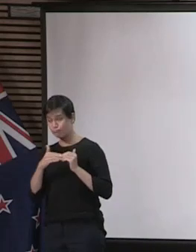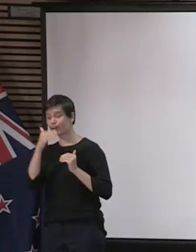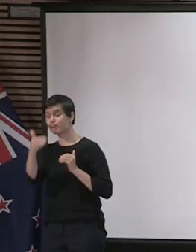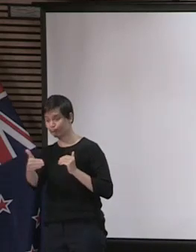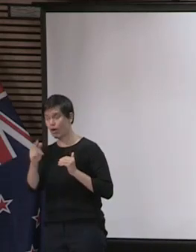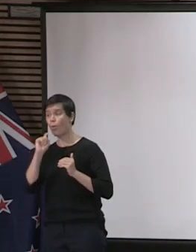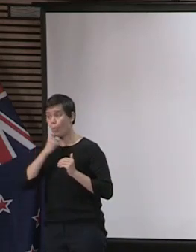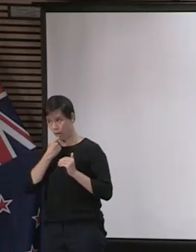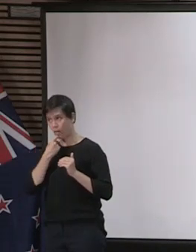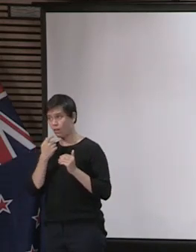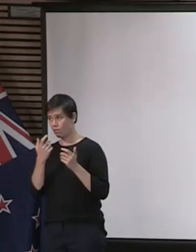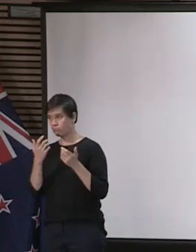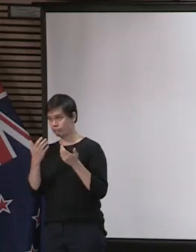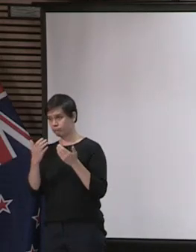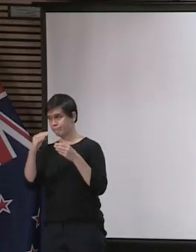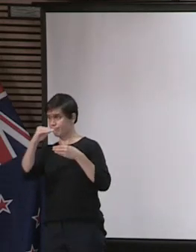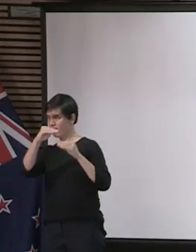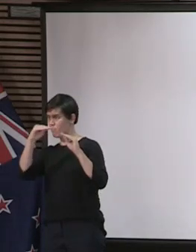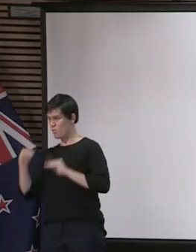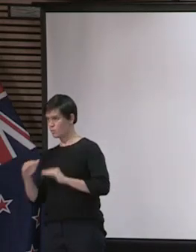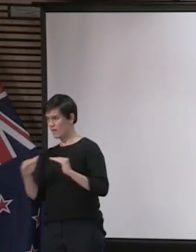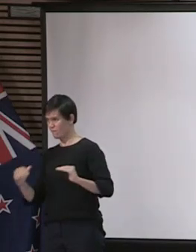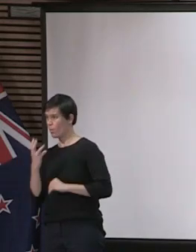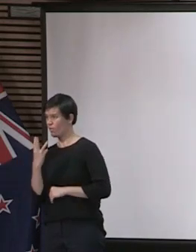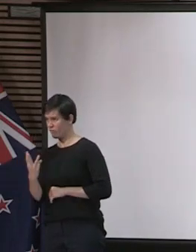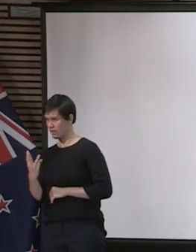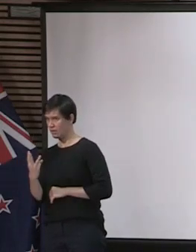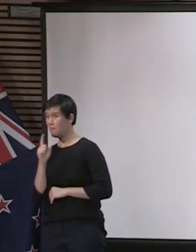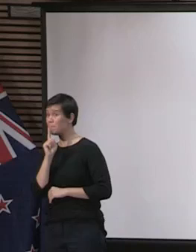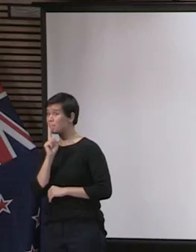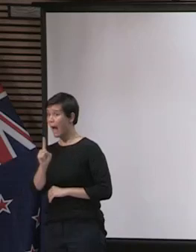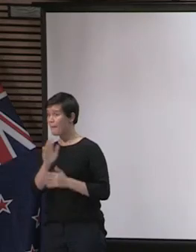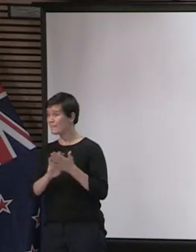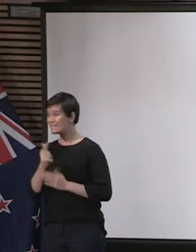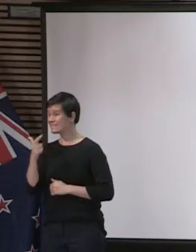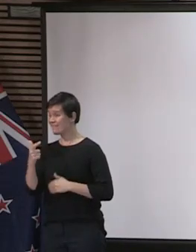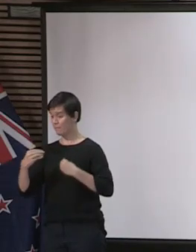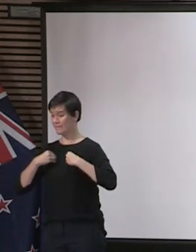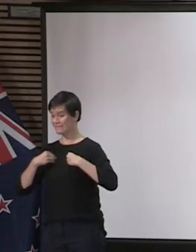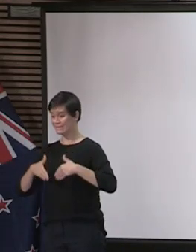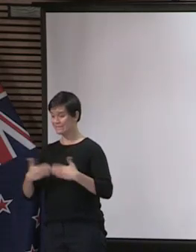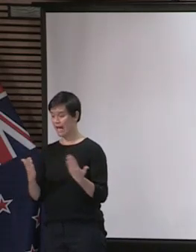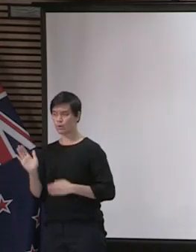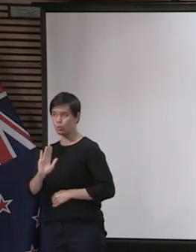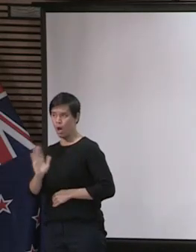will lose two business days over the course of the week? PRIME MINISTER JACINDA ARDERN: That is relative to the decision of the four weeks.